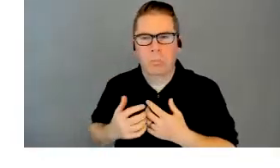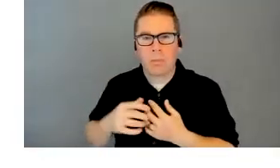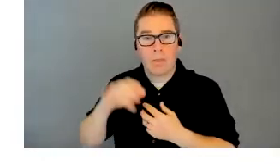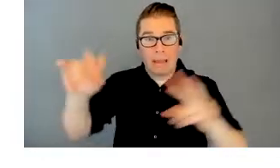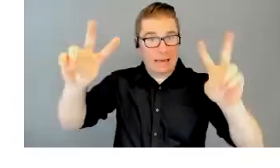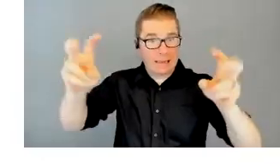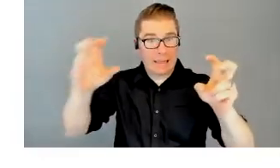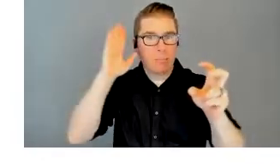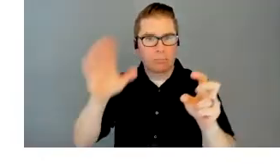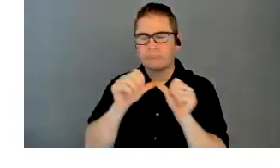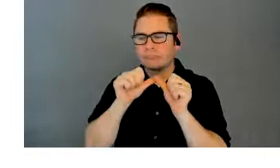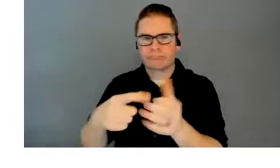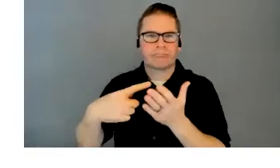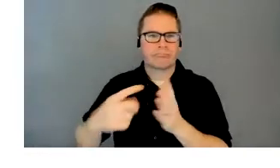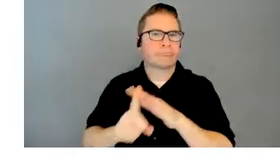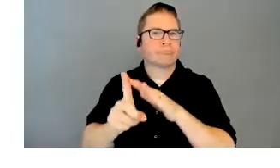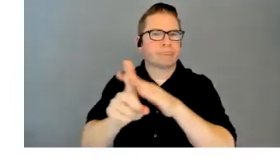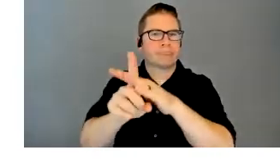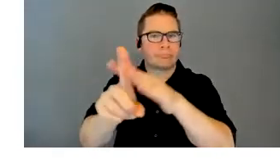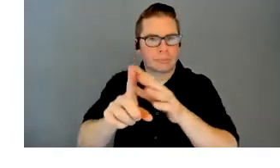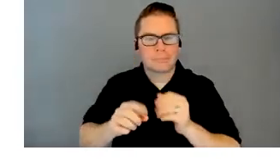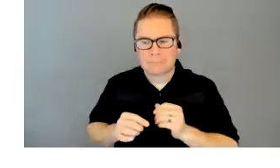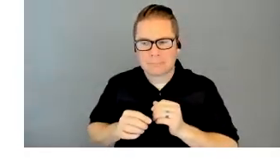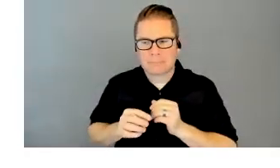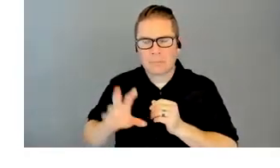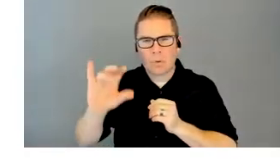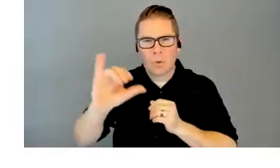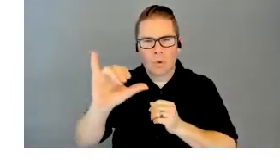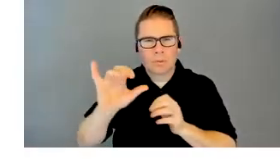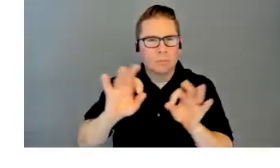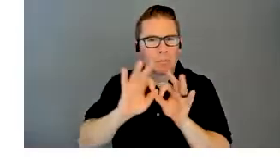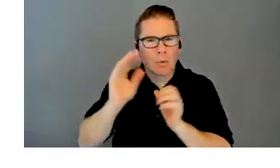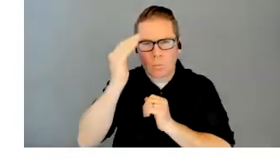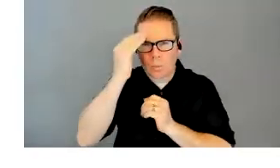I also wanted to recognize that many of you have probably gone